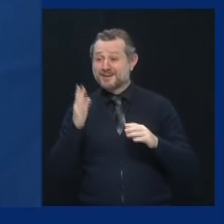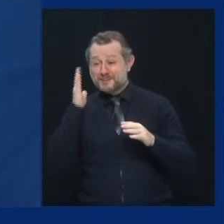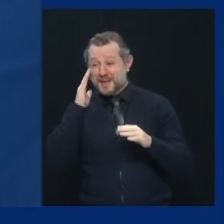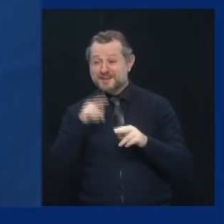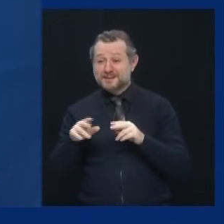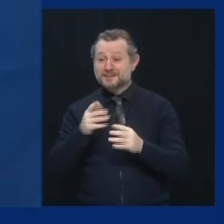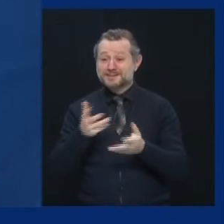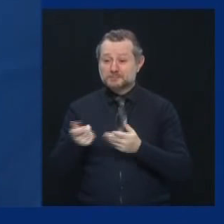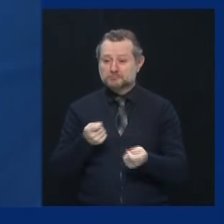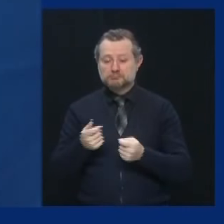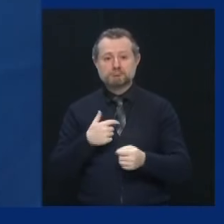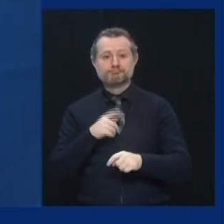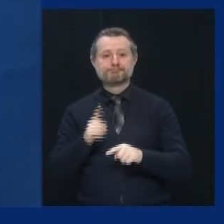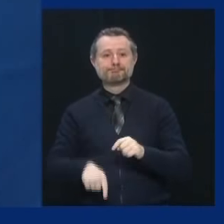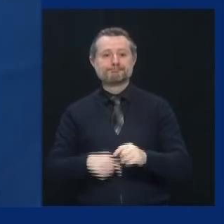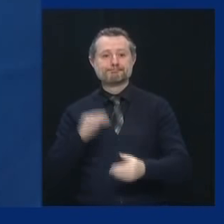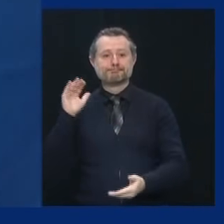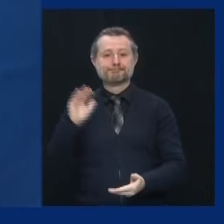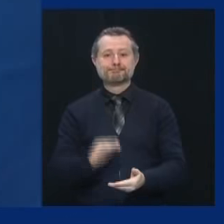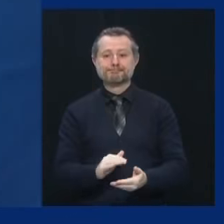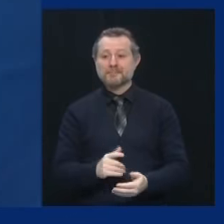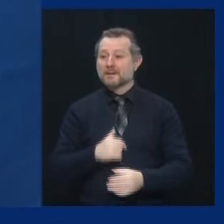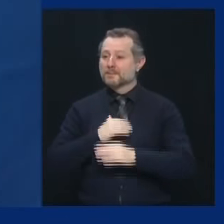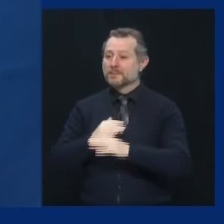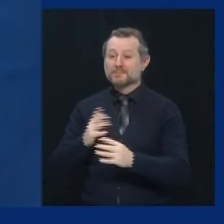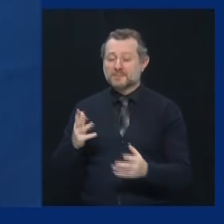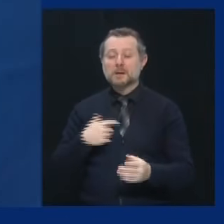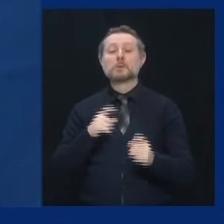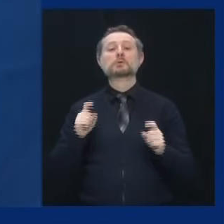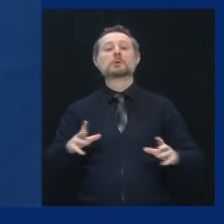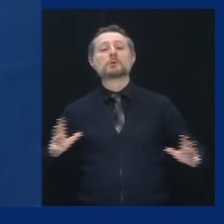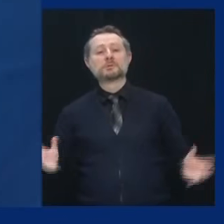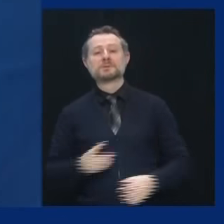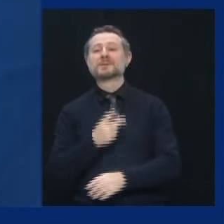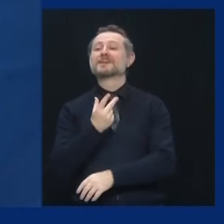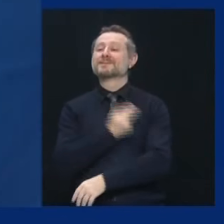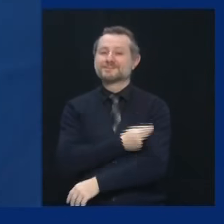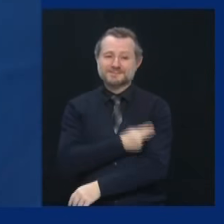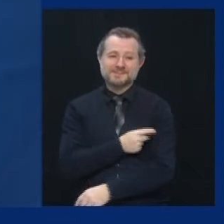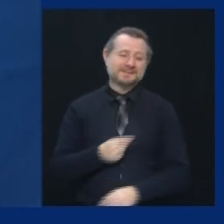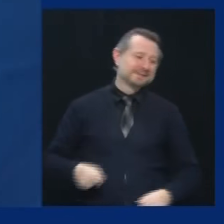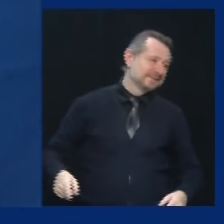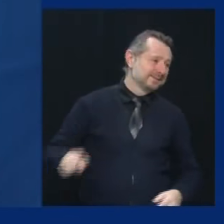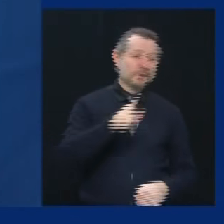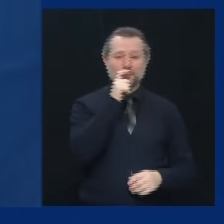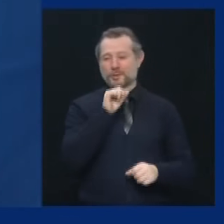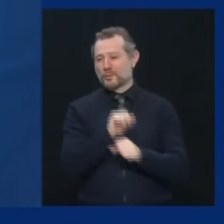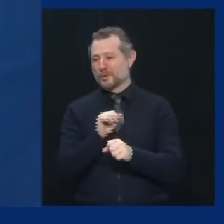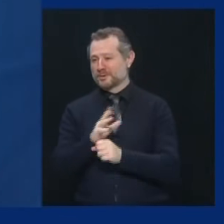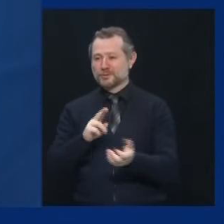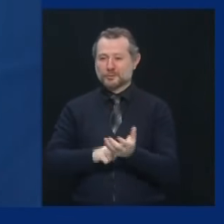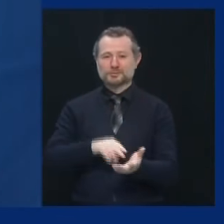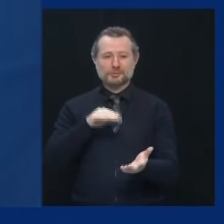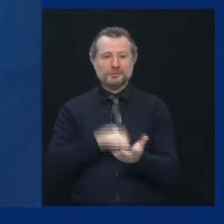ZONES ARE LISTED. NEW YORK CITY RESTAURANTS AND THE SITUATION ON THE RESTAURANTS.